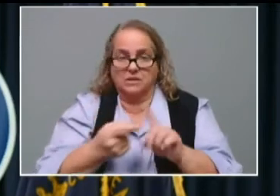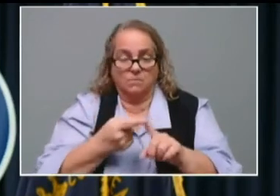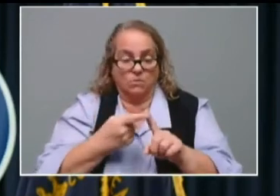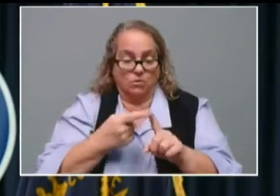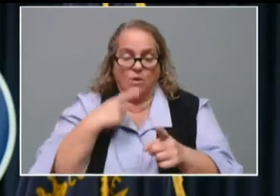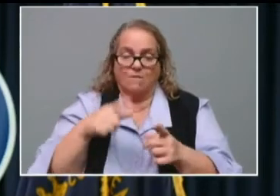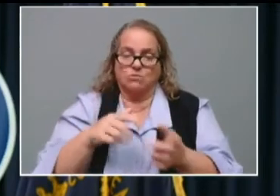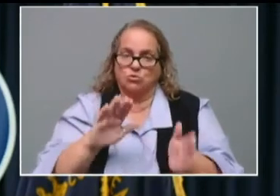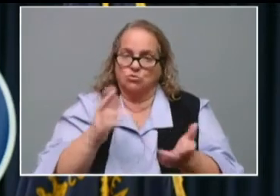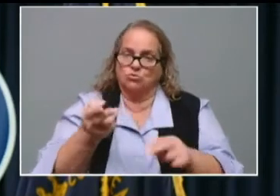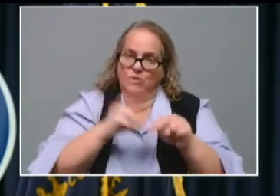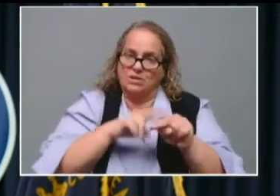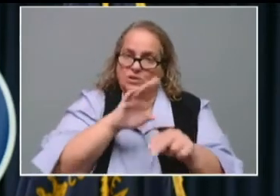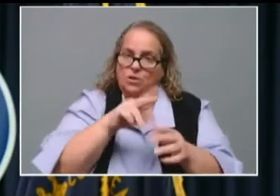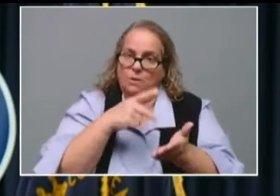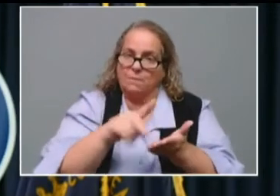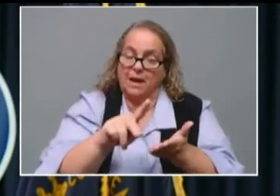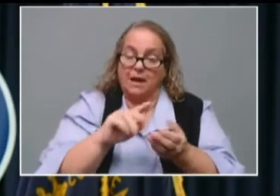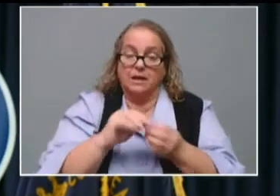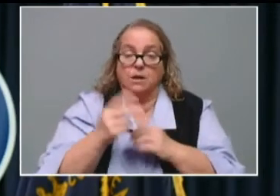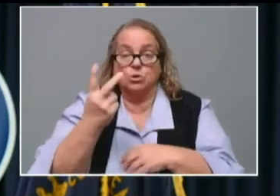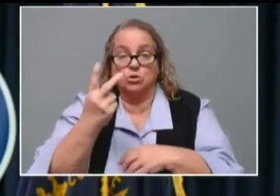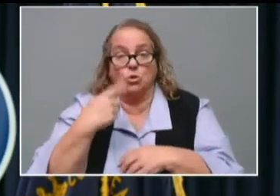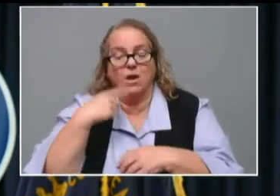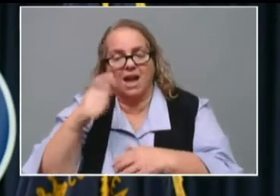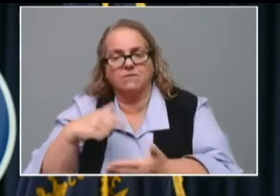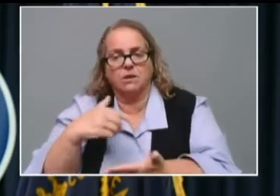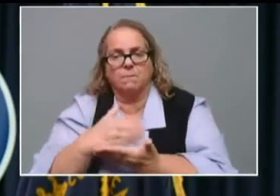we've got to budget to fill more slots. It doesn't mean that we will fill them